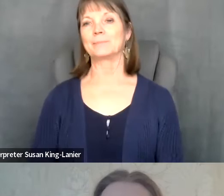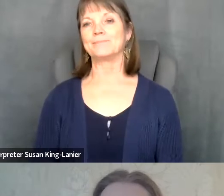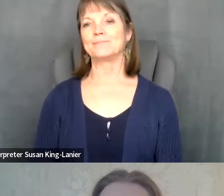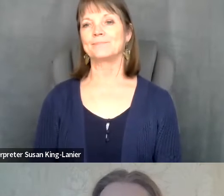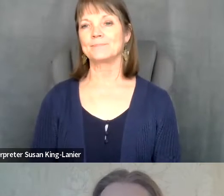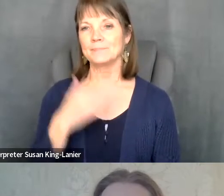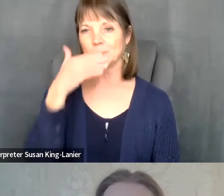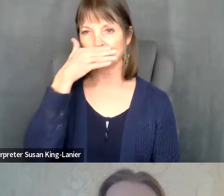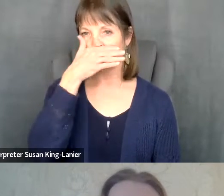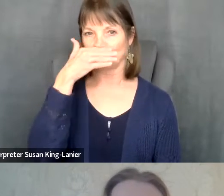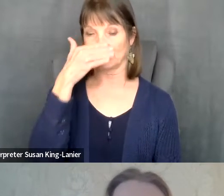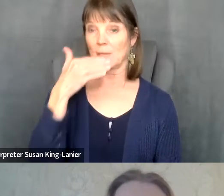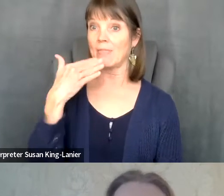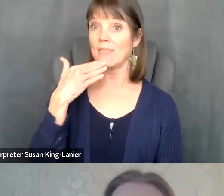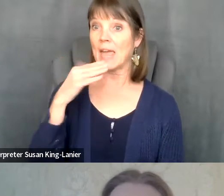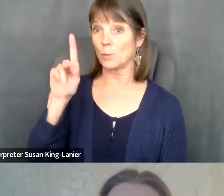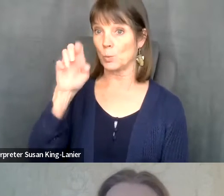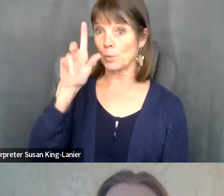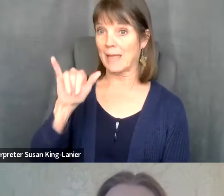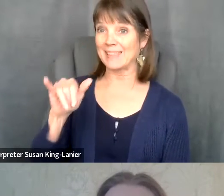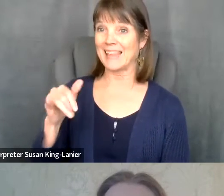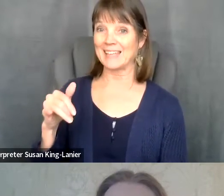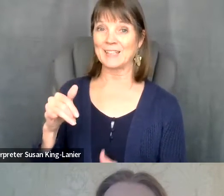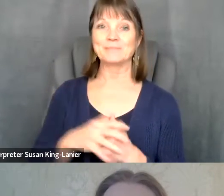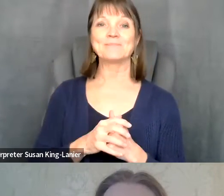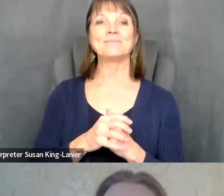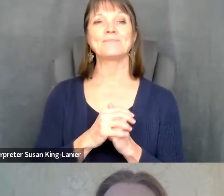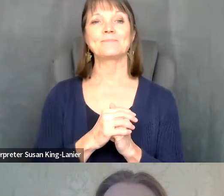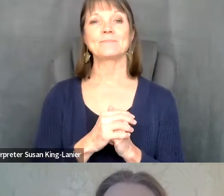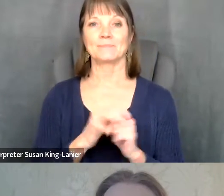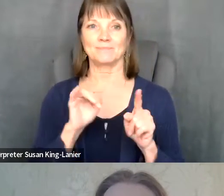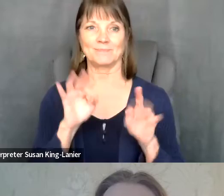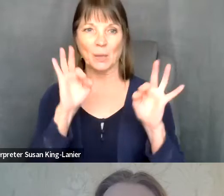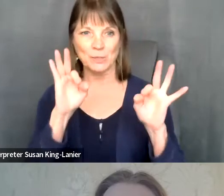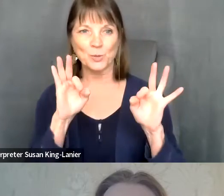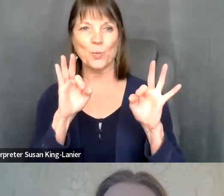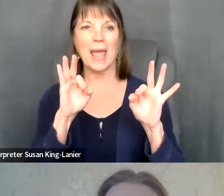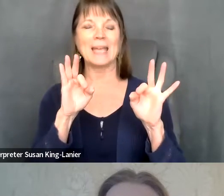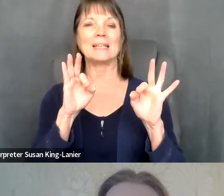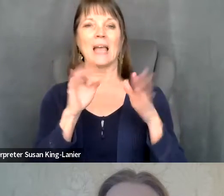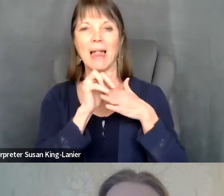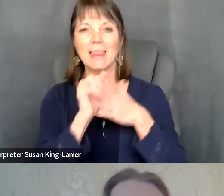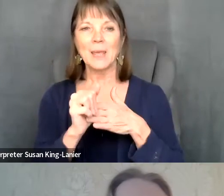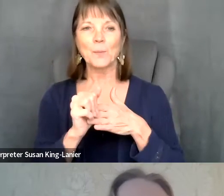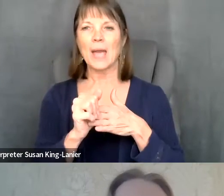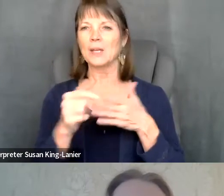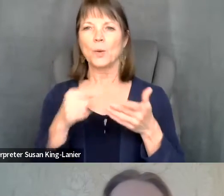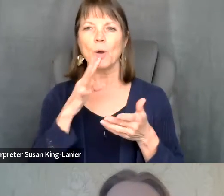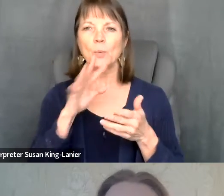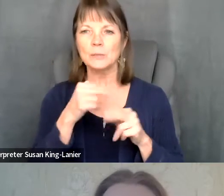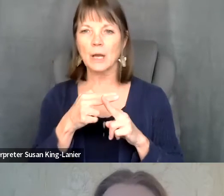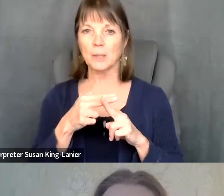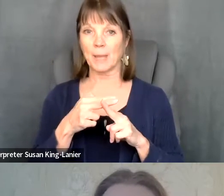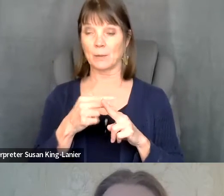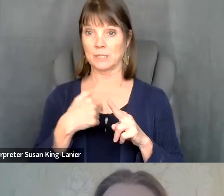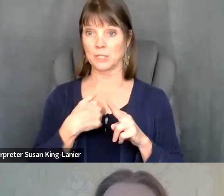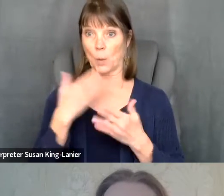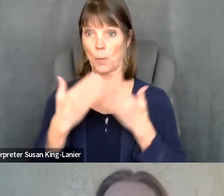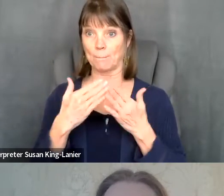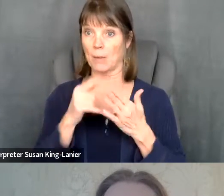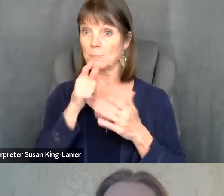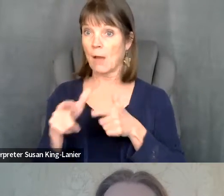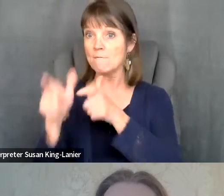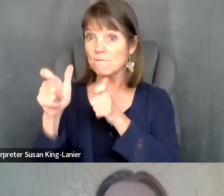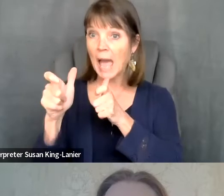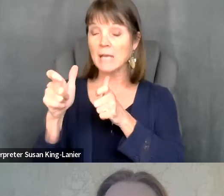Thank you, Kelly. Thank you for moving to the next slide already. That was a great lead way into what we're going to talk about, and i'm probably going to talk a little bit fast, so that we can get through our slides.